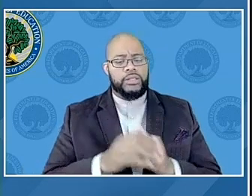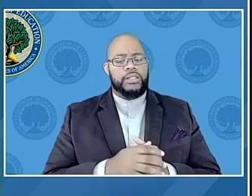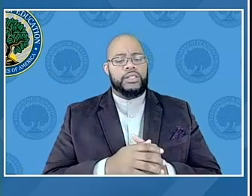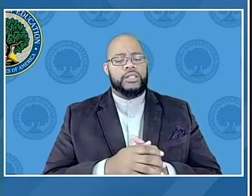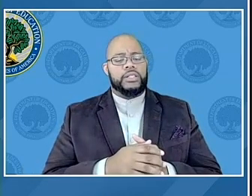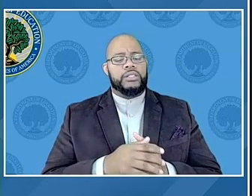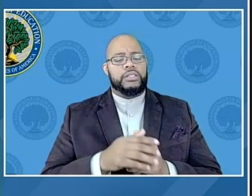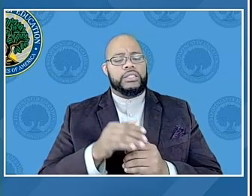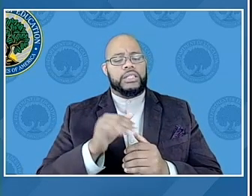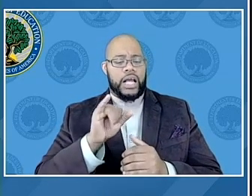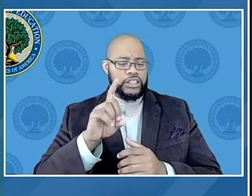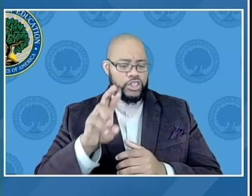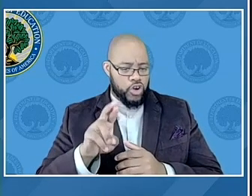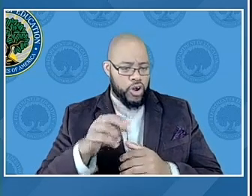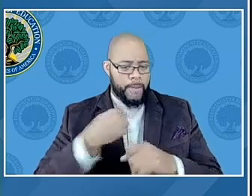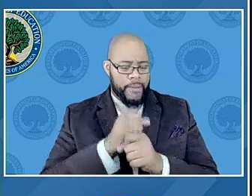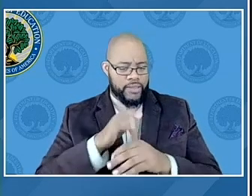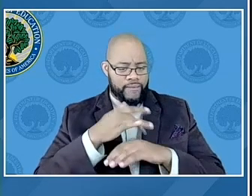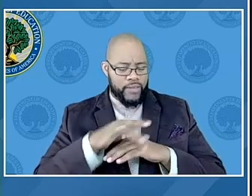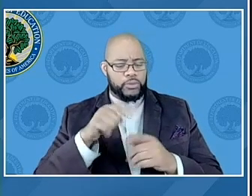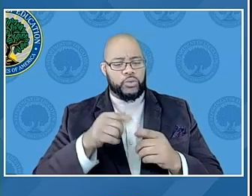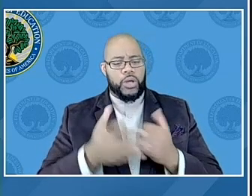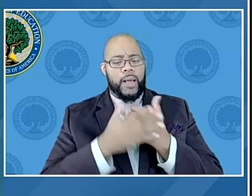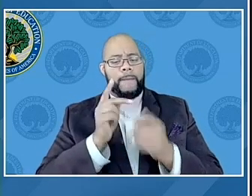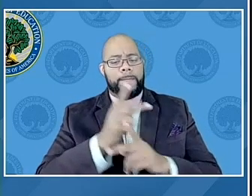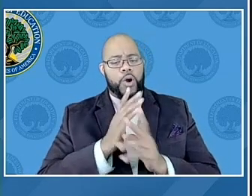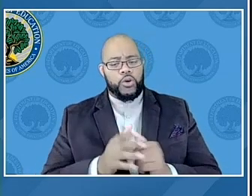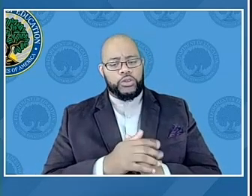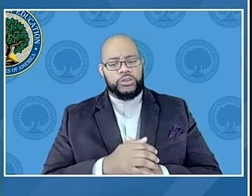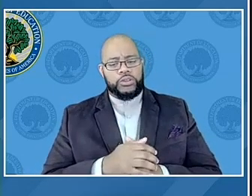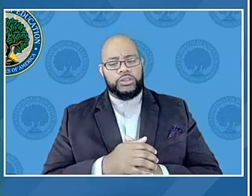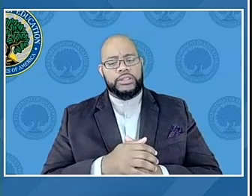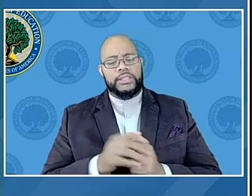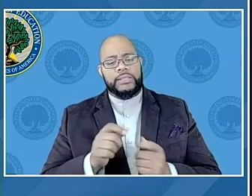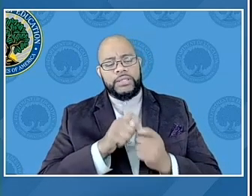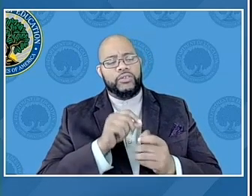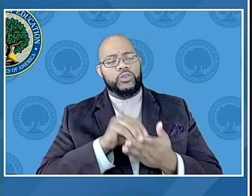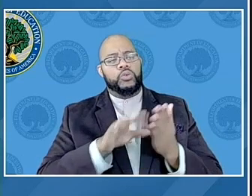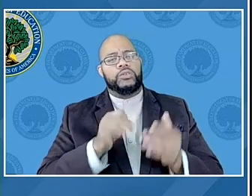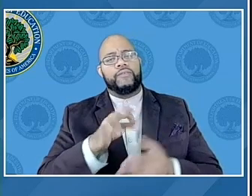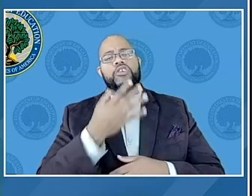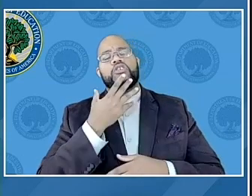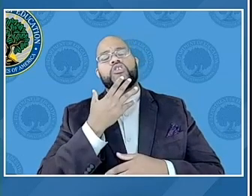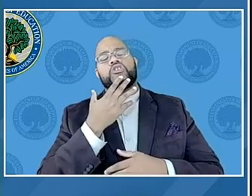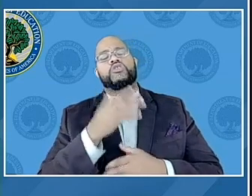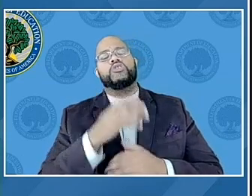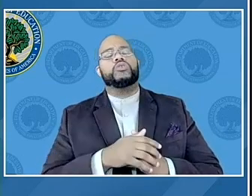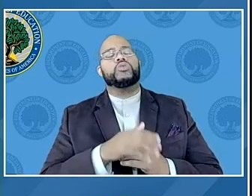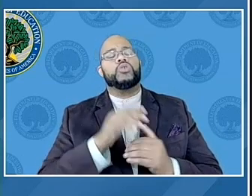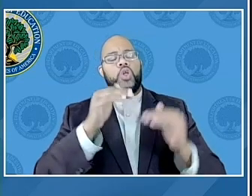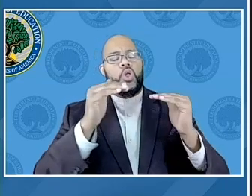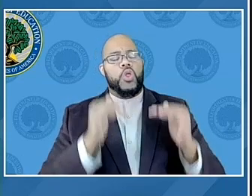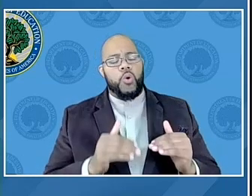program that helps borrowers, particularly students of color, to lower their monthly student loan payments to affordable